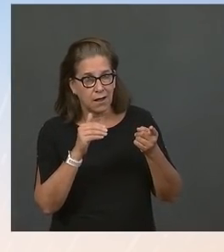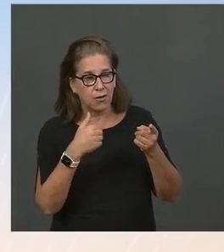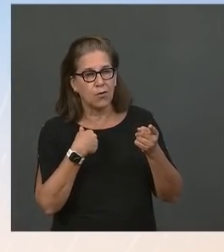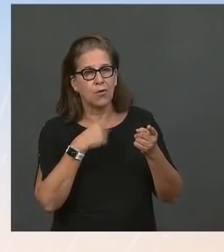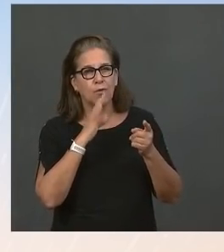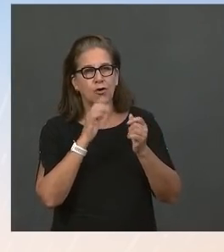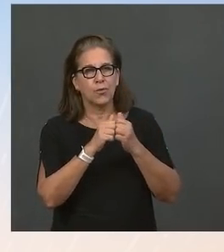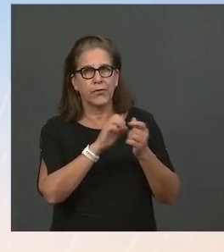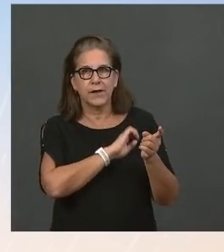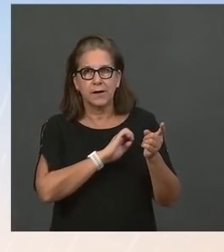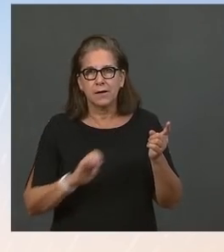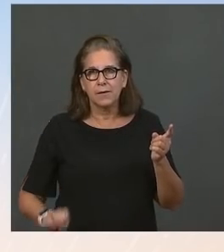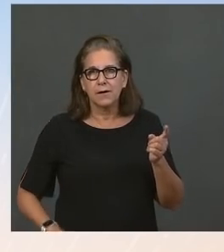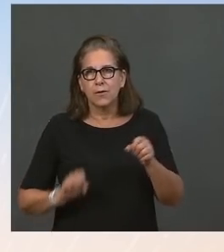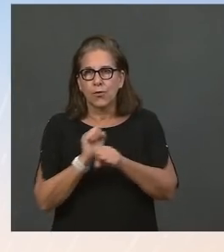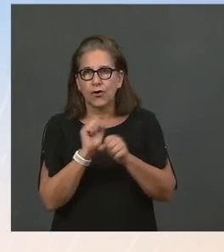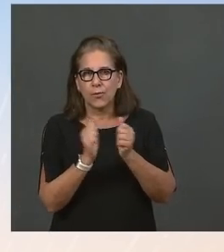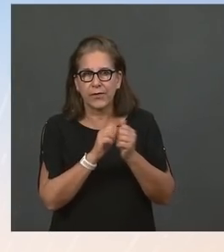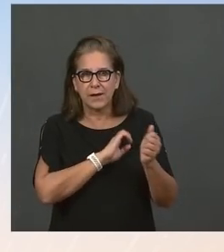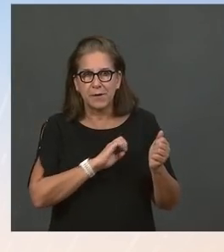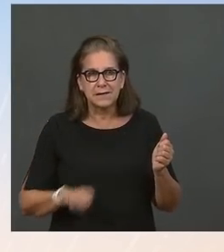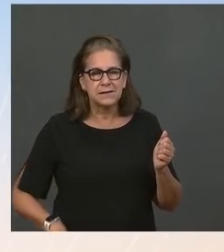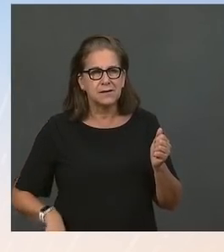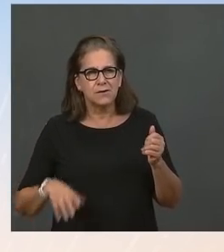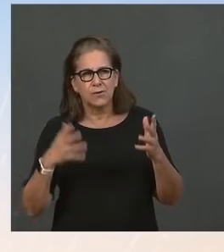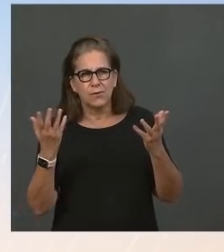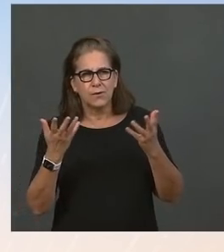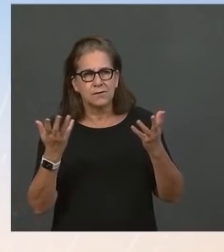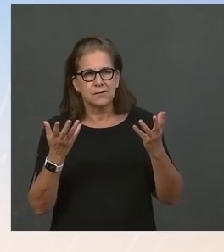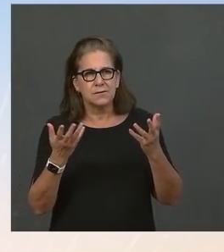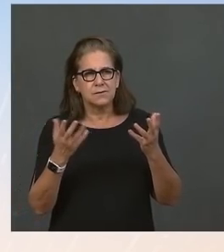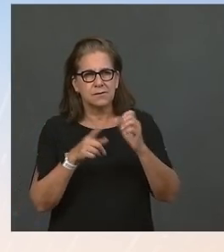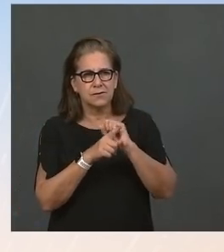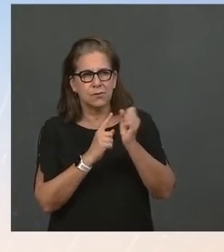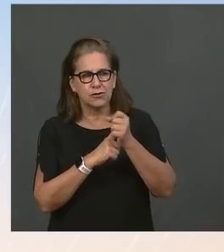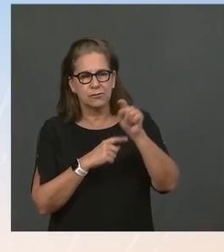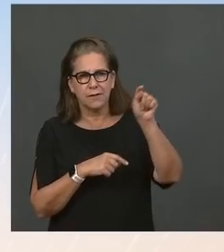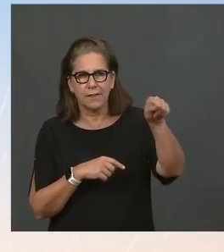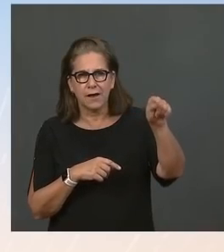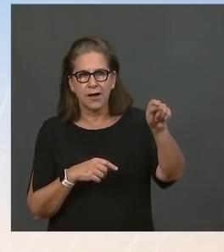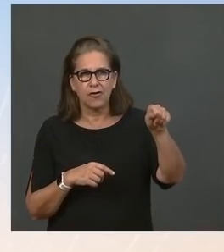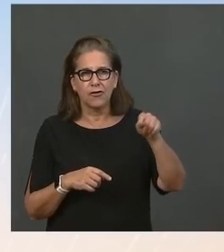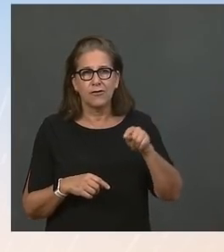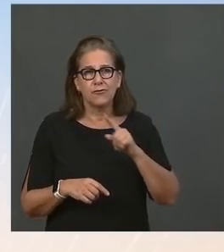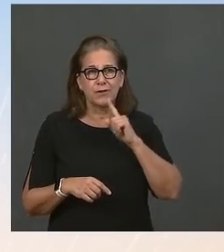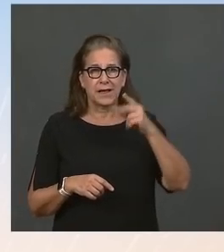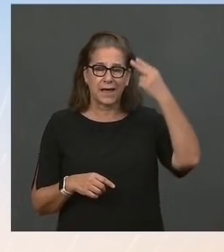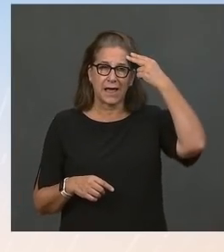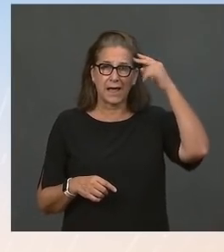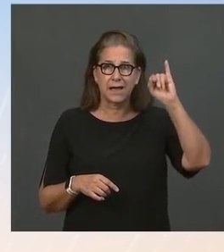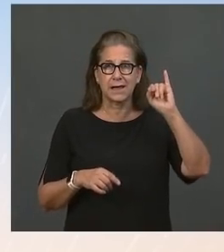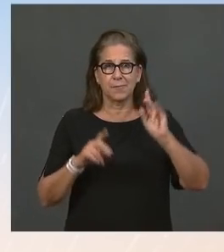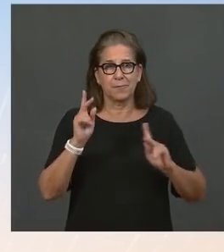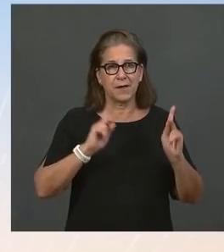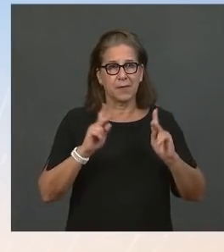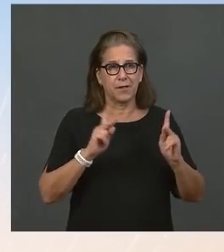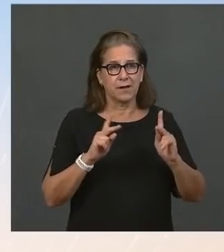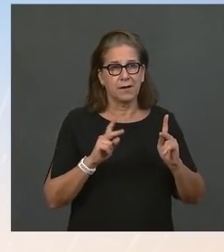as people in the country attempt to move forward or try to recover from a combination of the earthquake and the assassination of the leader.